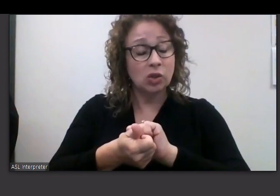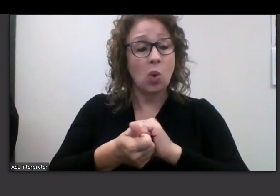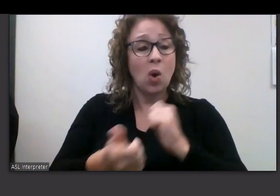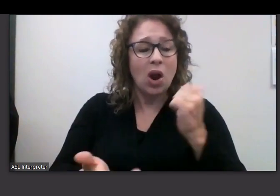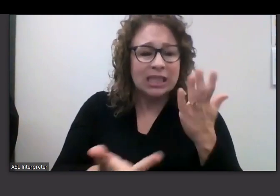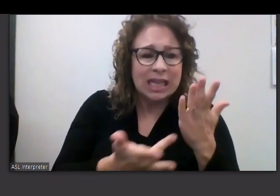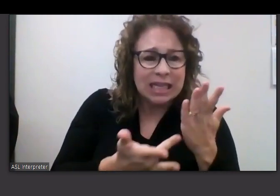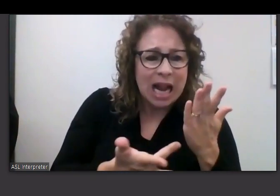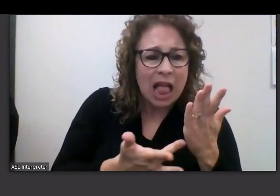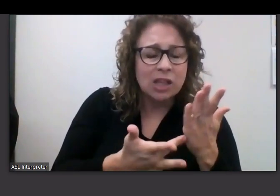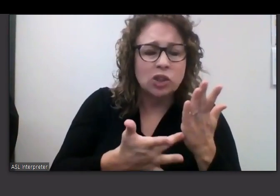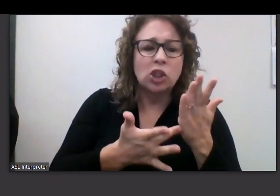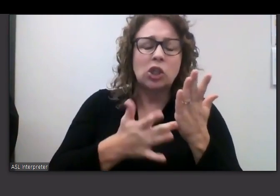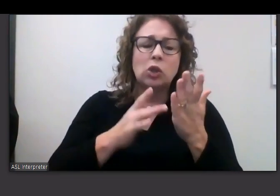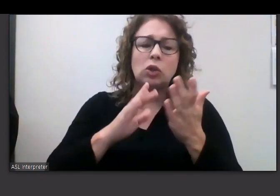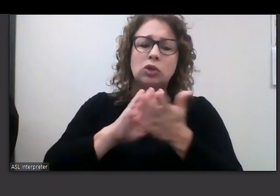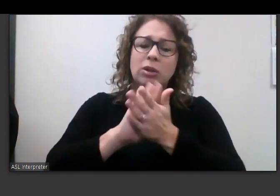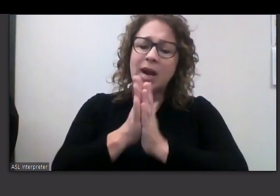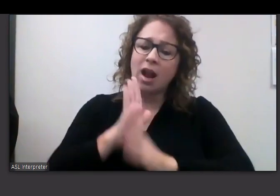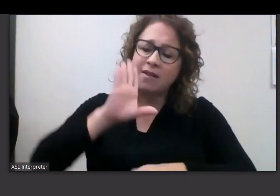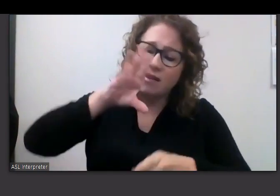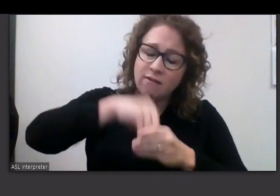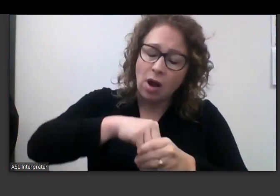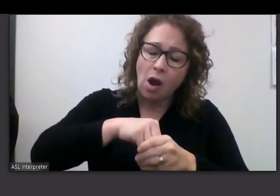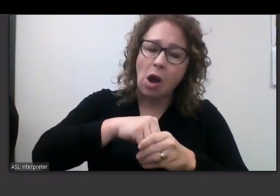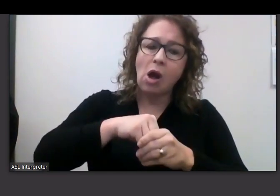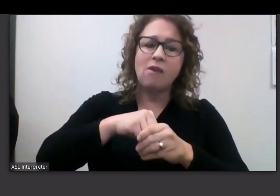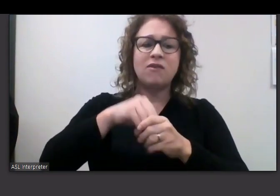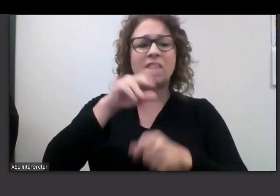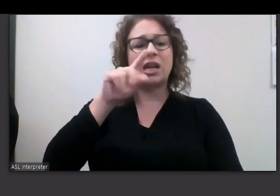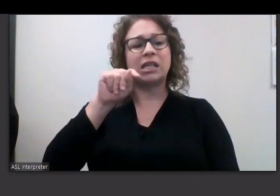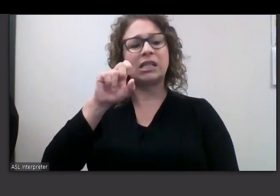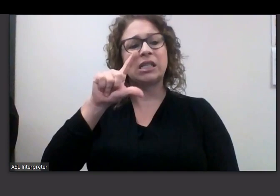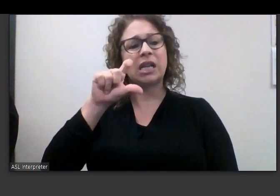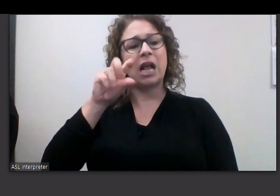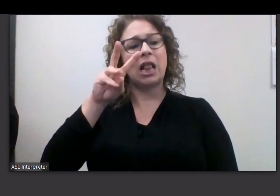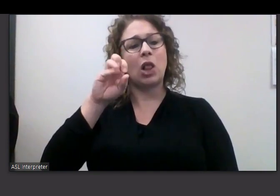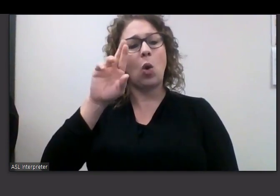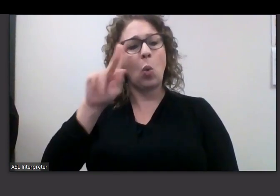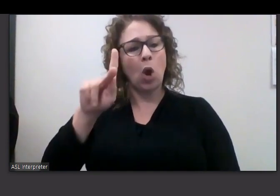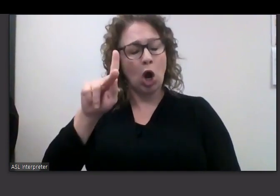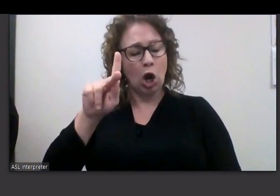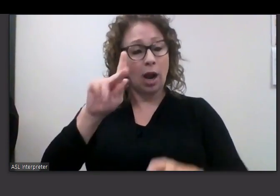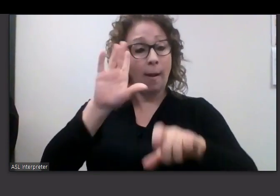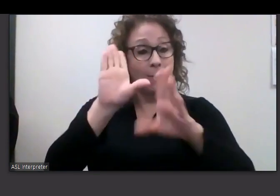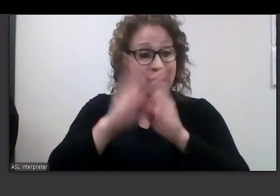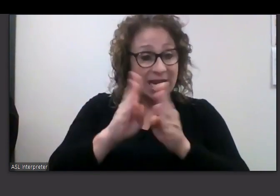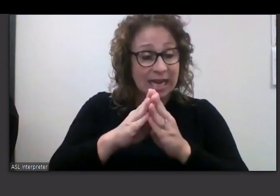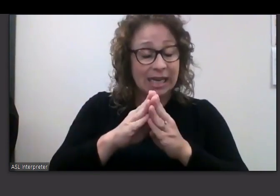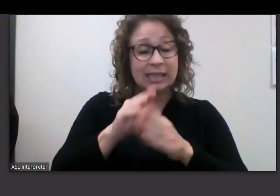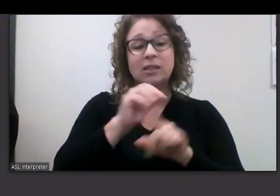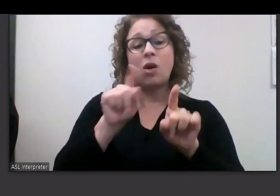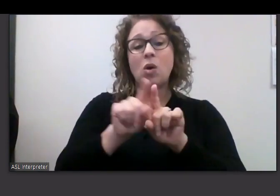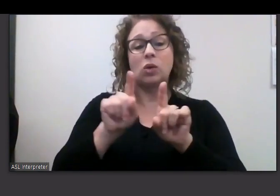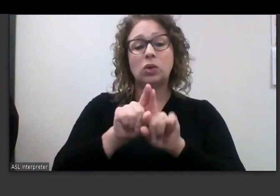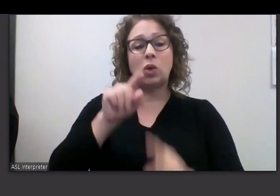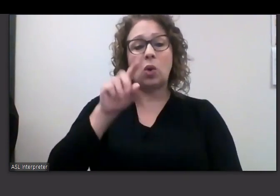to participate meetings and webinars and to view videos that people share on social media.